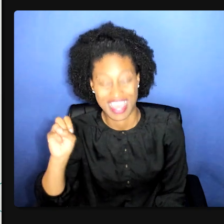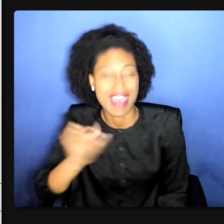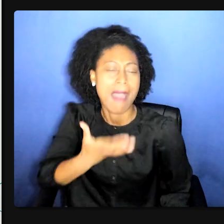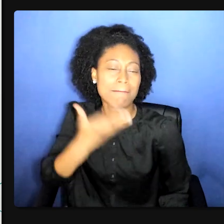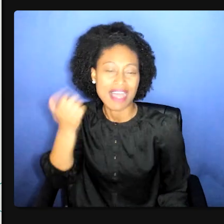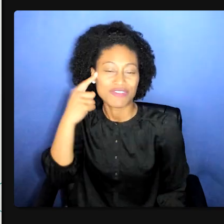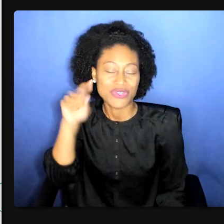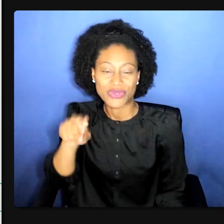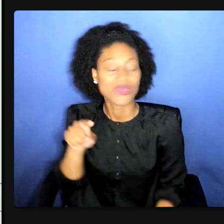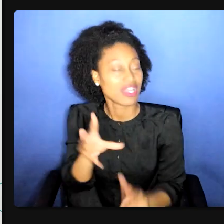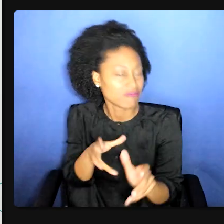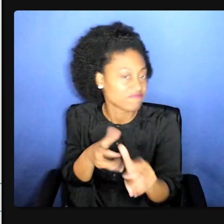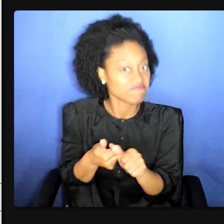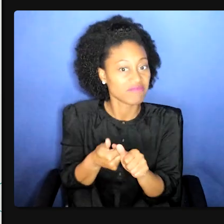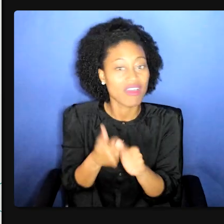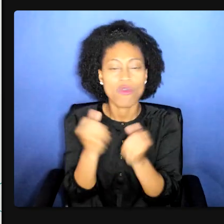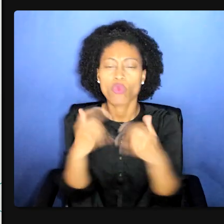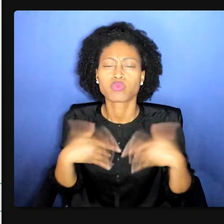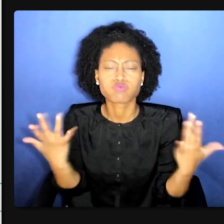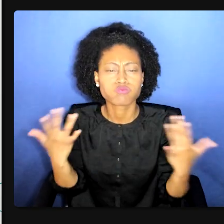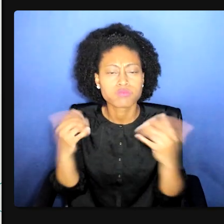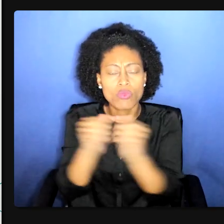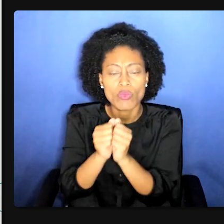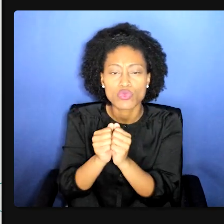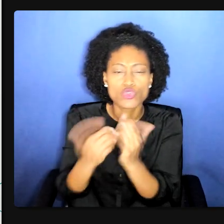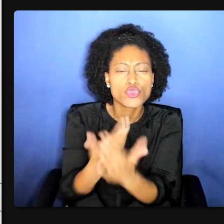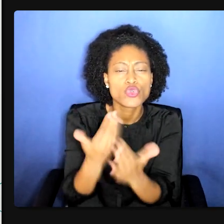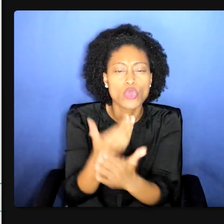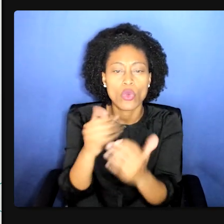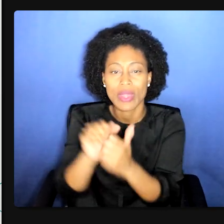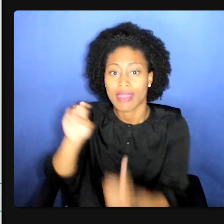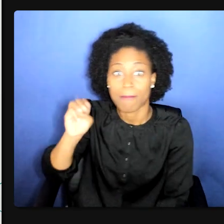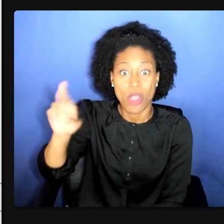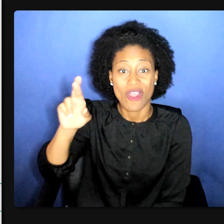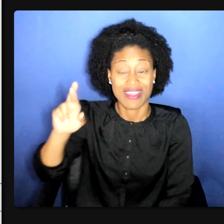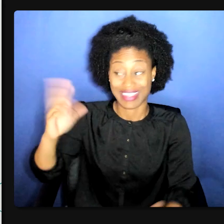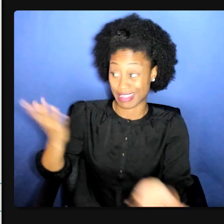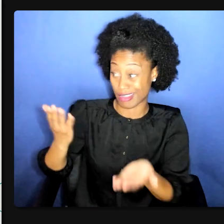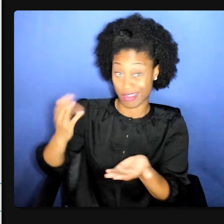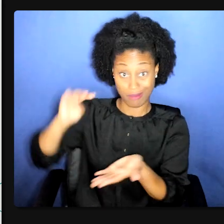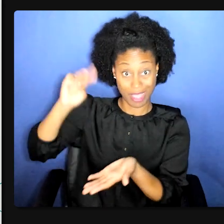to stay on top of all the things happening in the mixed reality space here at microsoft and you can